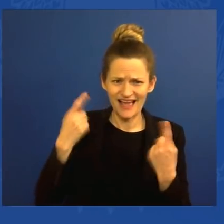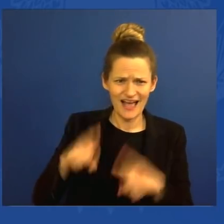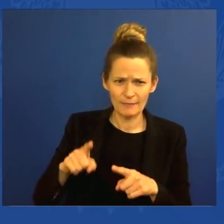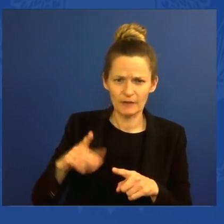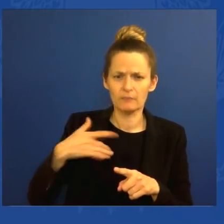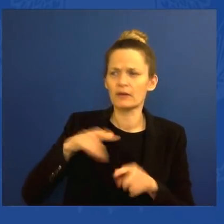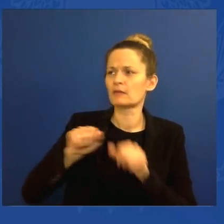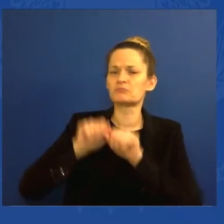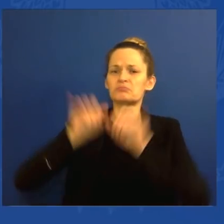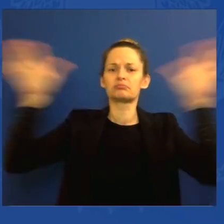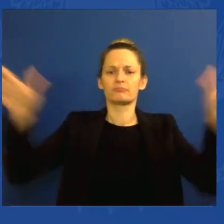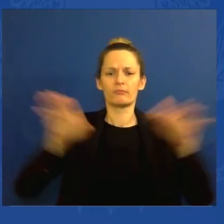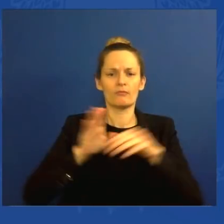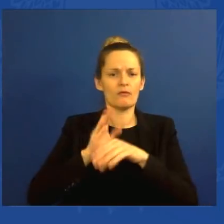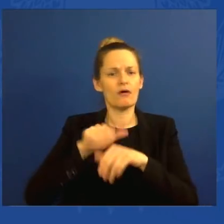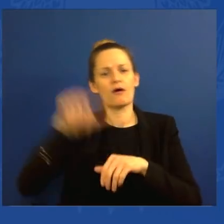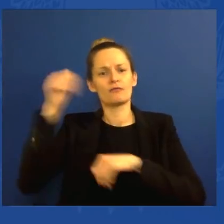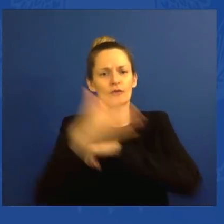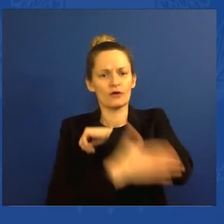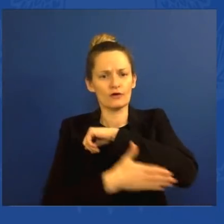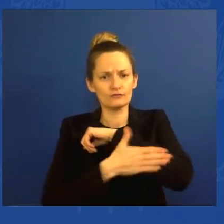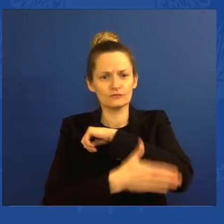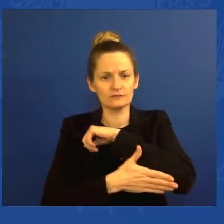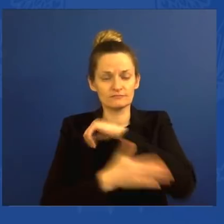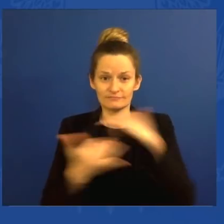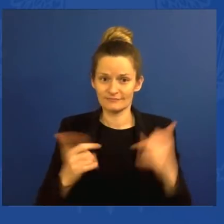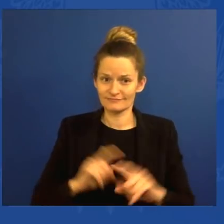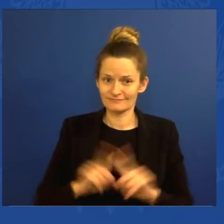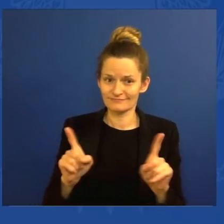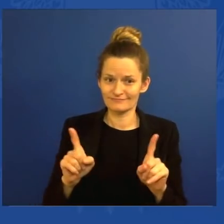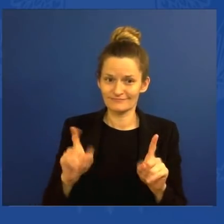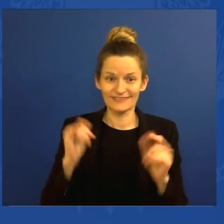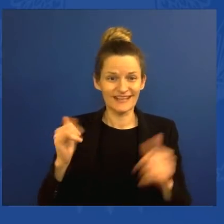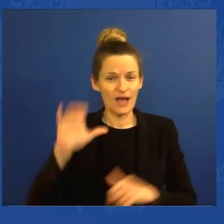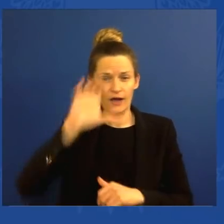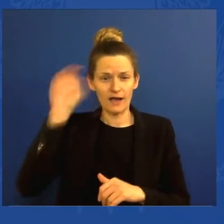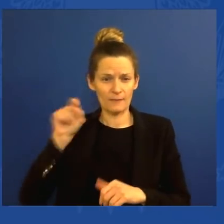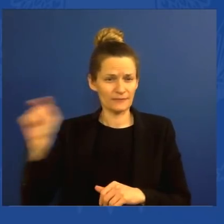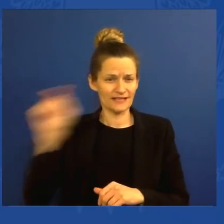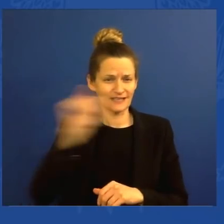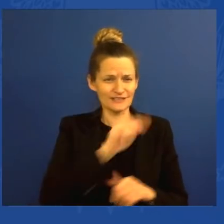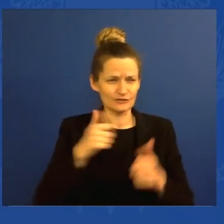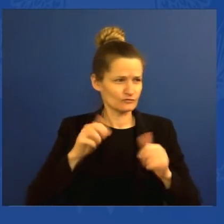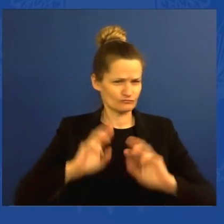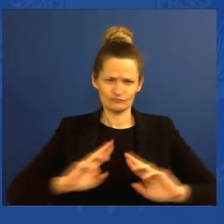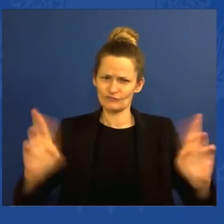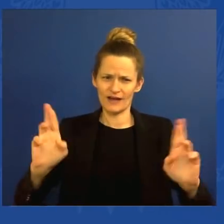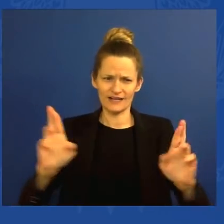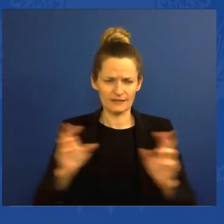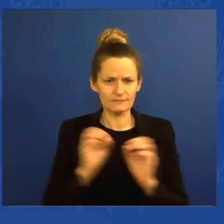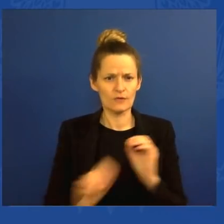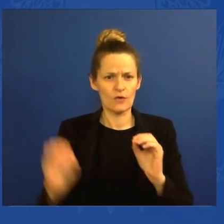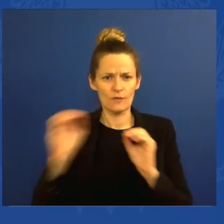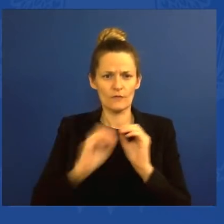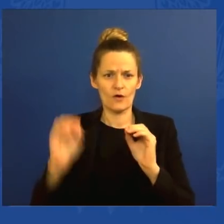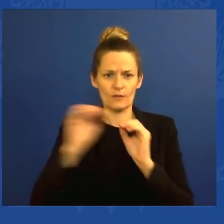a lot more if Congress passes the Bipartisan Innovation Act. And that's why we're here to today to talk about the bipartisan act.